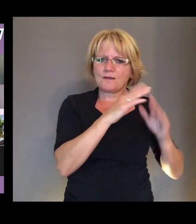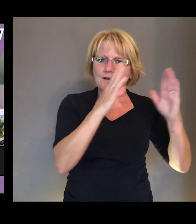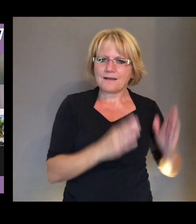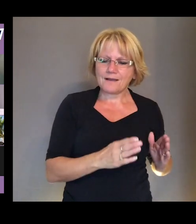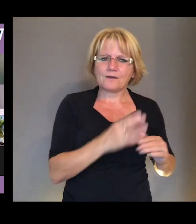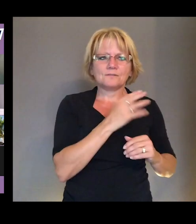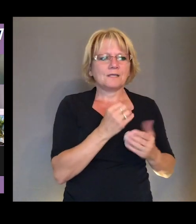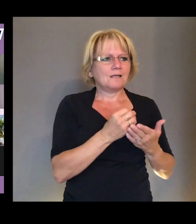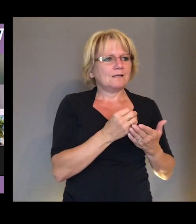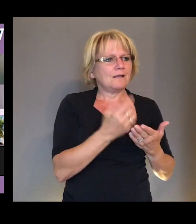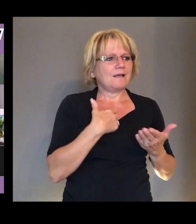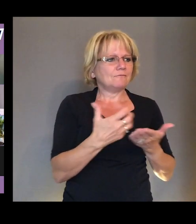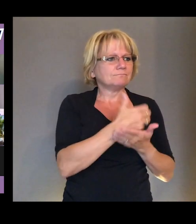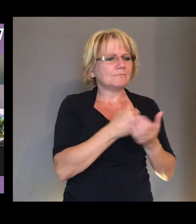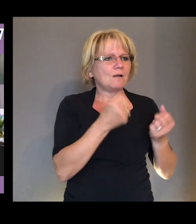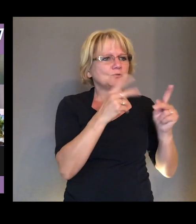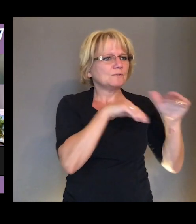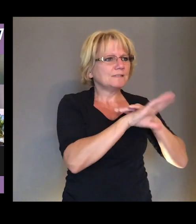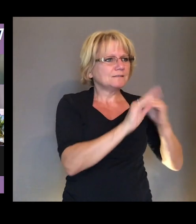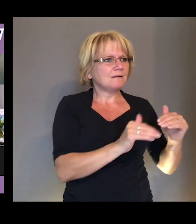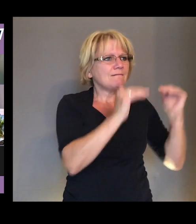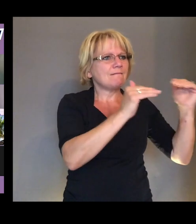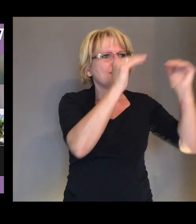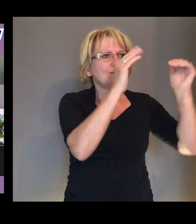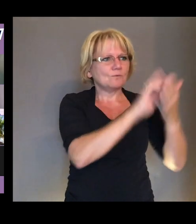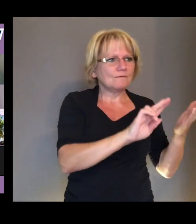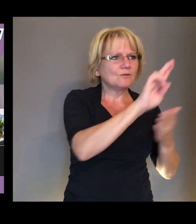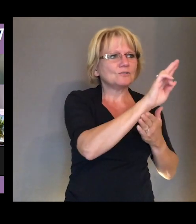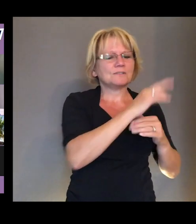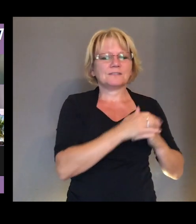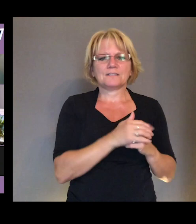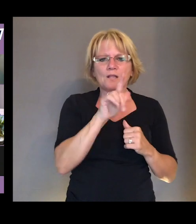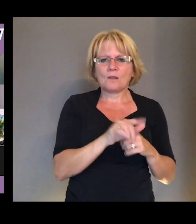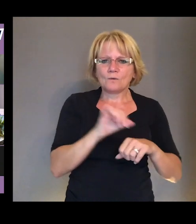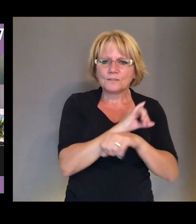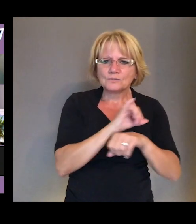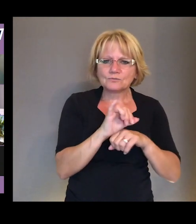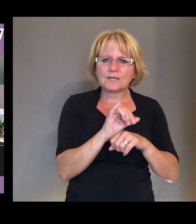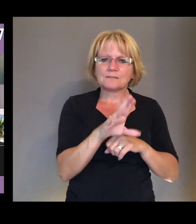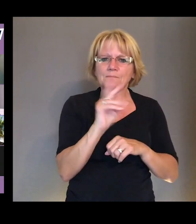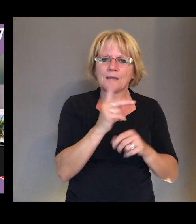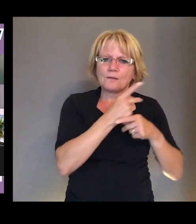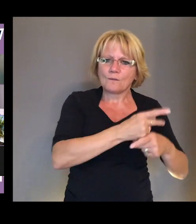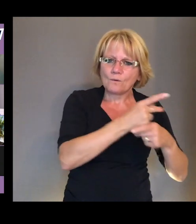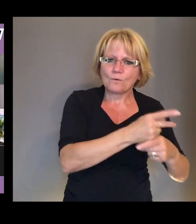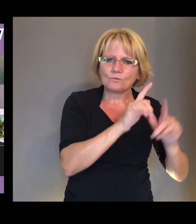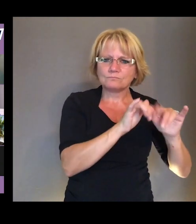and get accepted into a handful of top universities, which traditionally only accepted white students. This opened up a wealth of opportunities